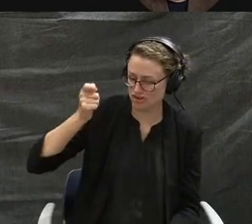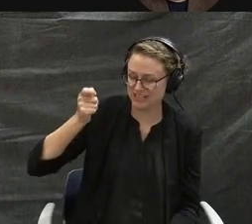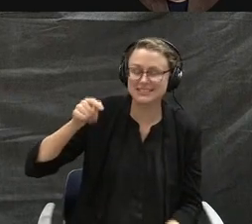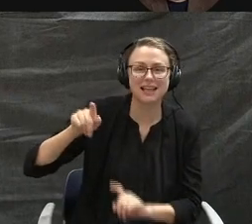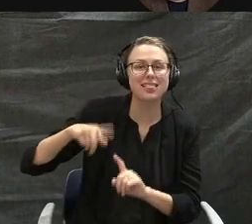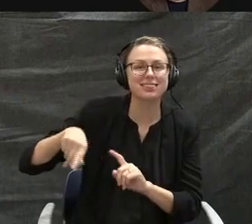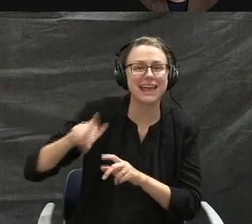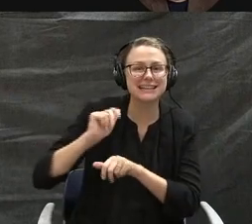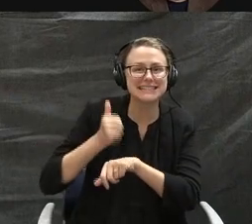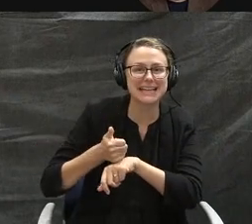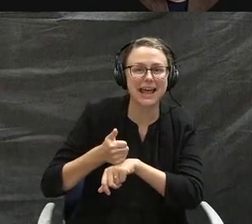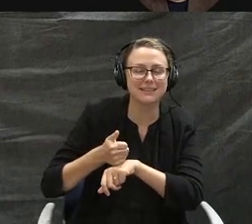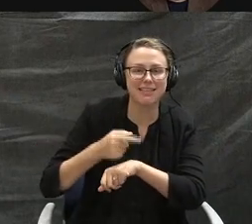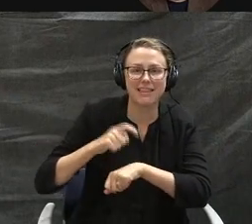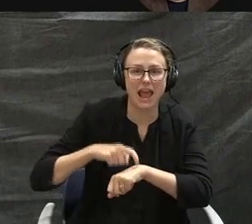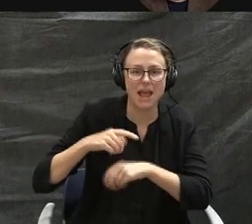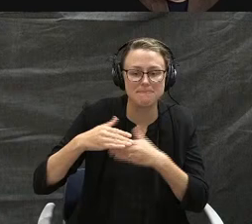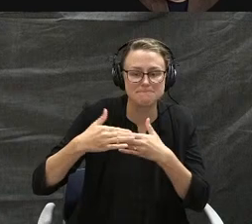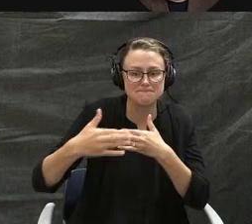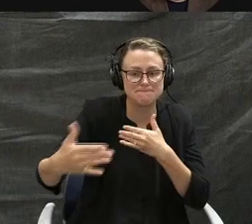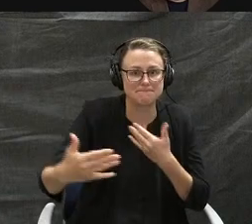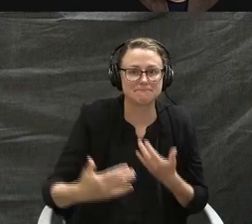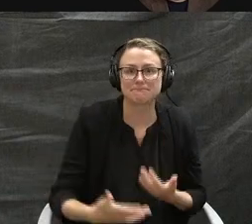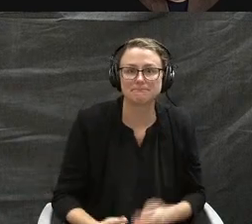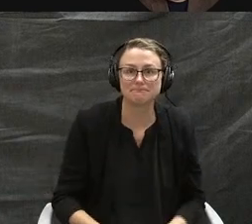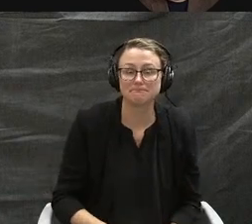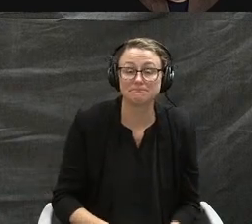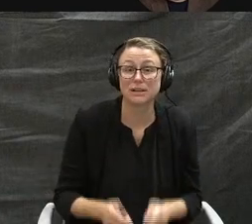know the current pandemic. Like I think courts have really